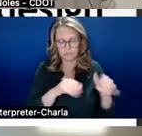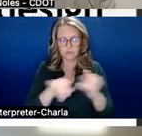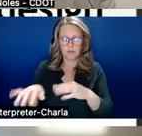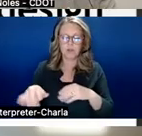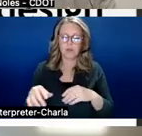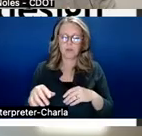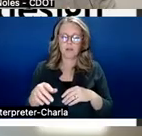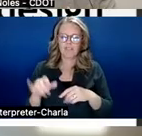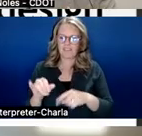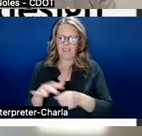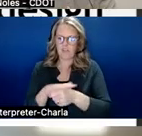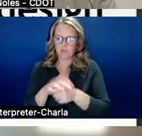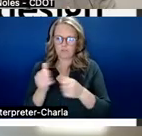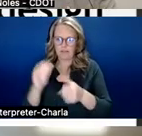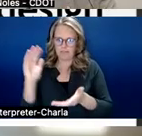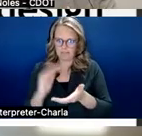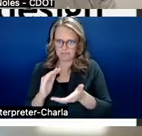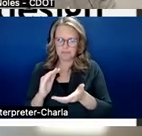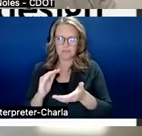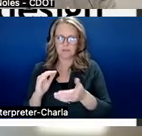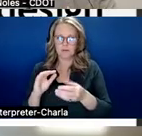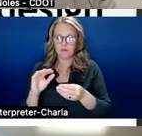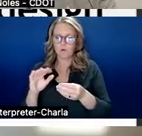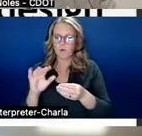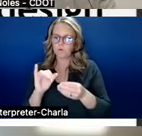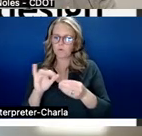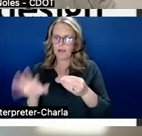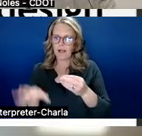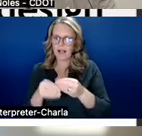to add in a median nose, which will help